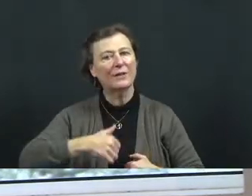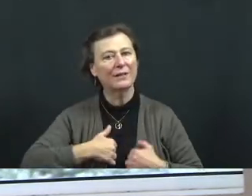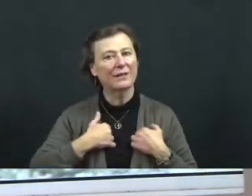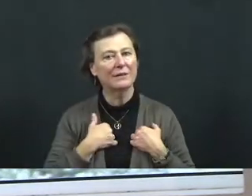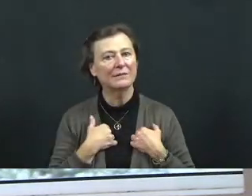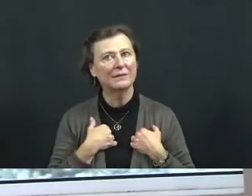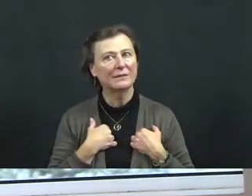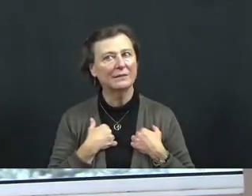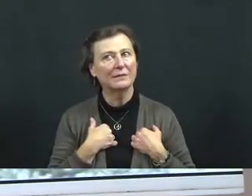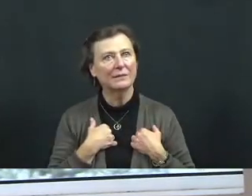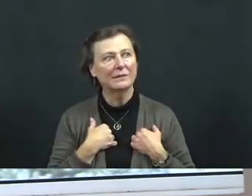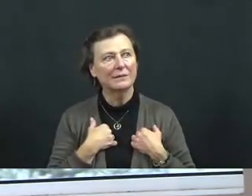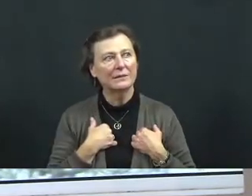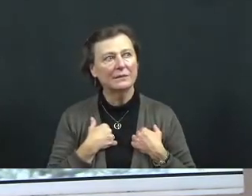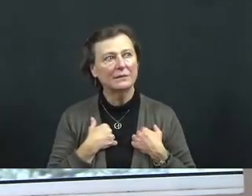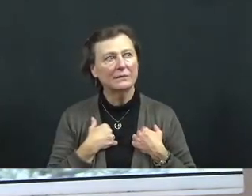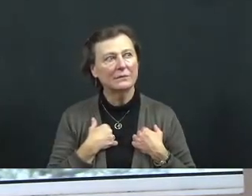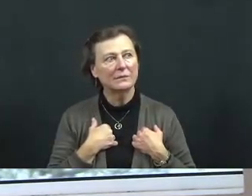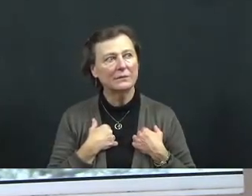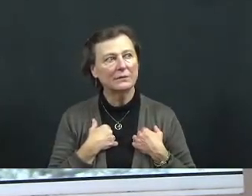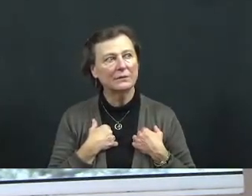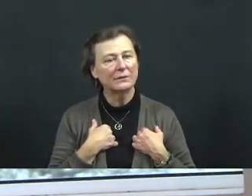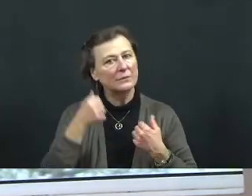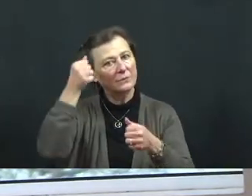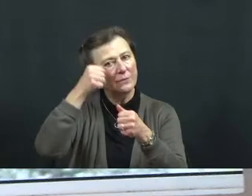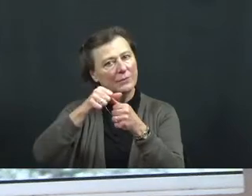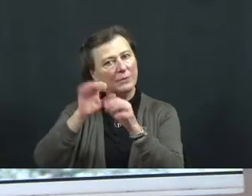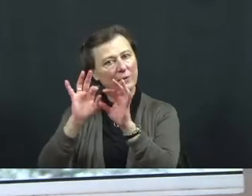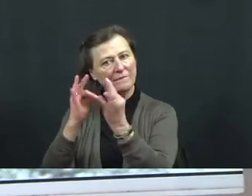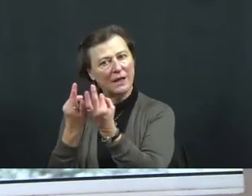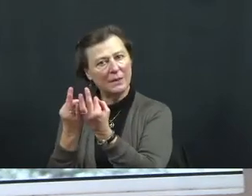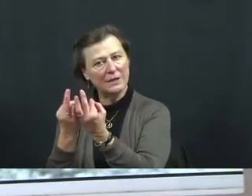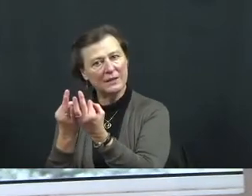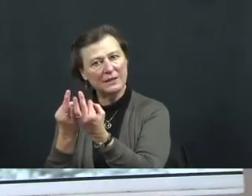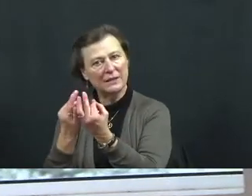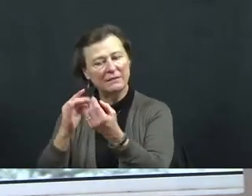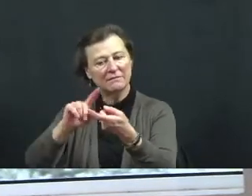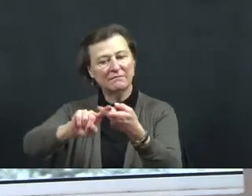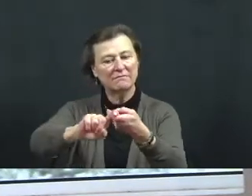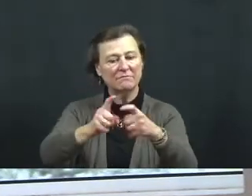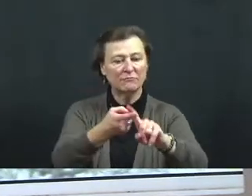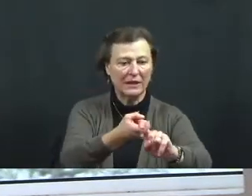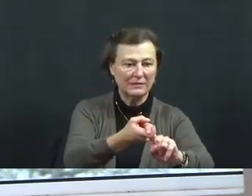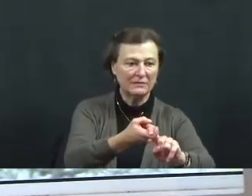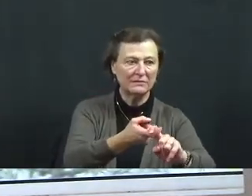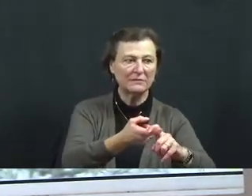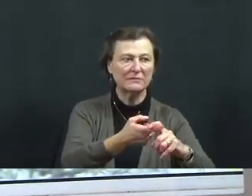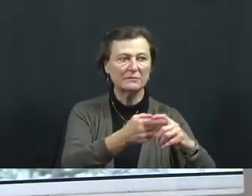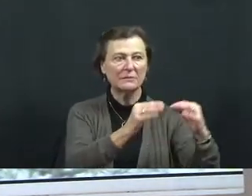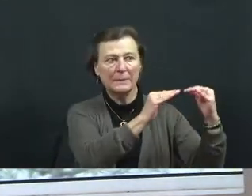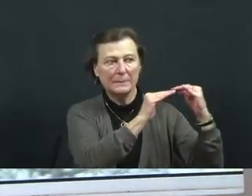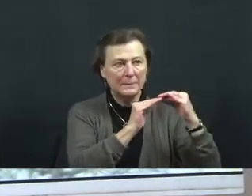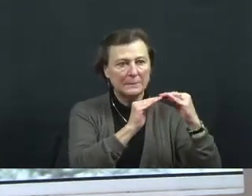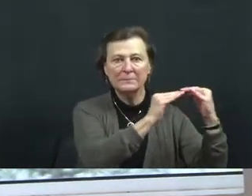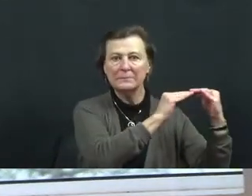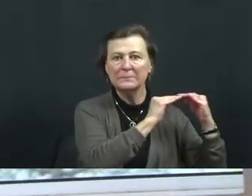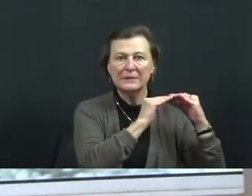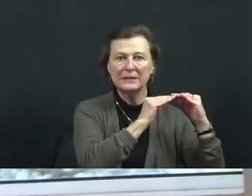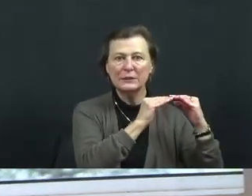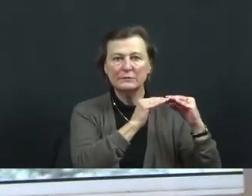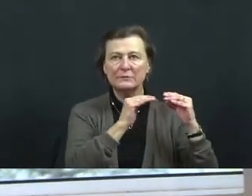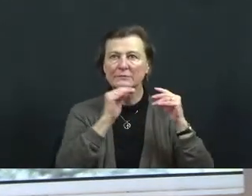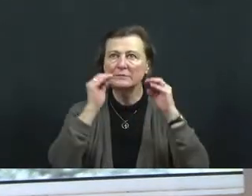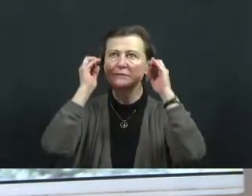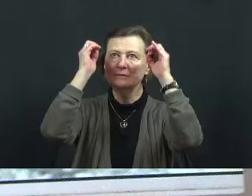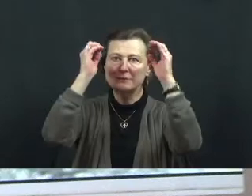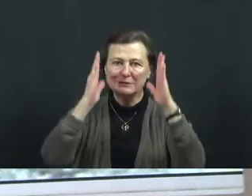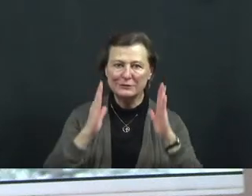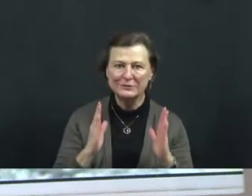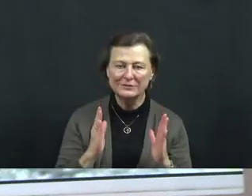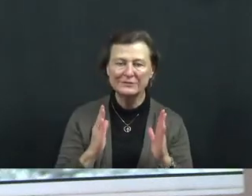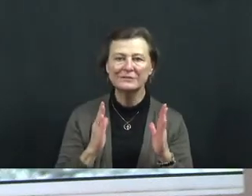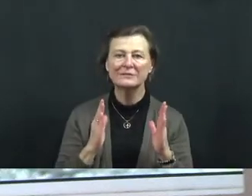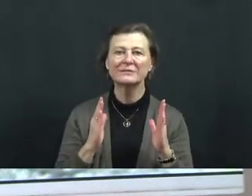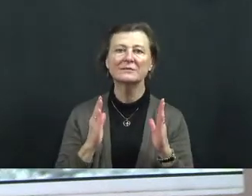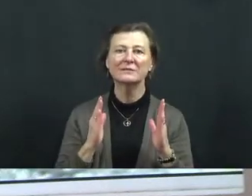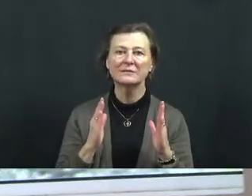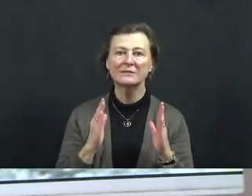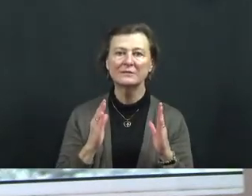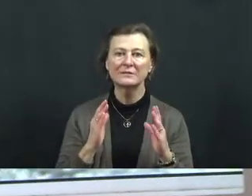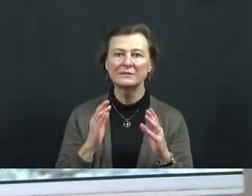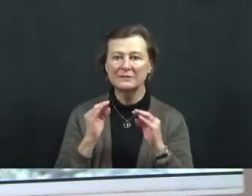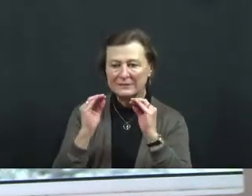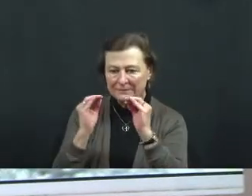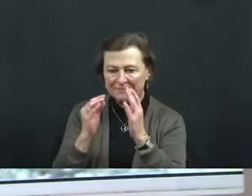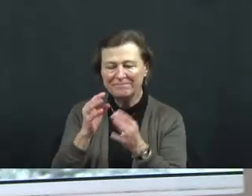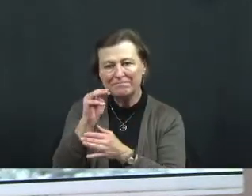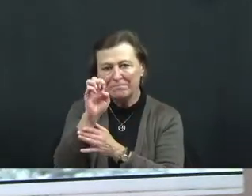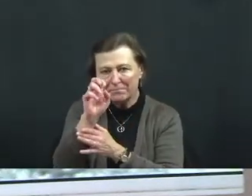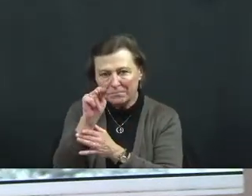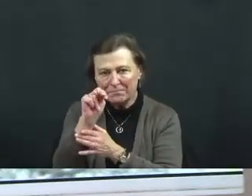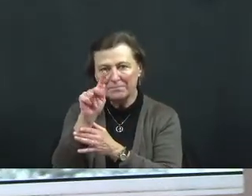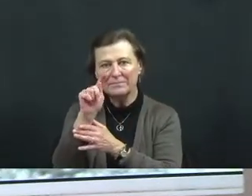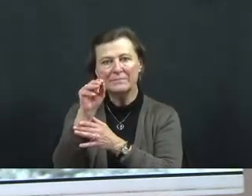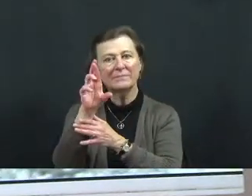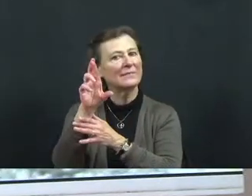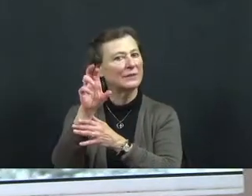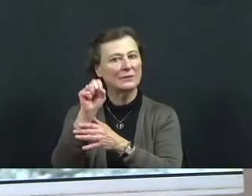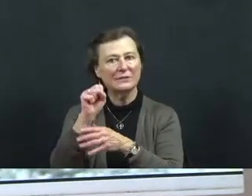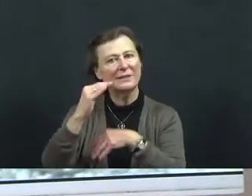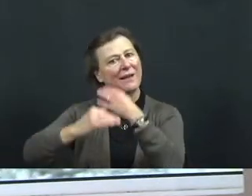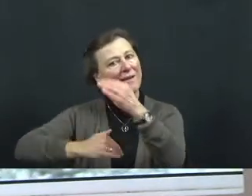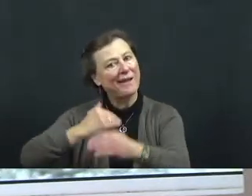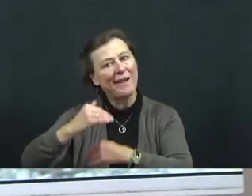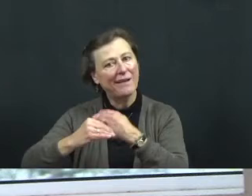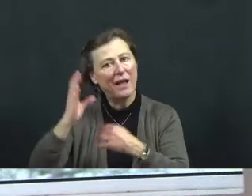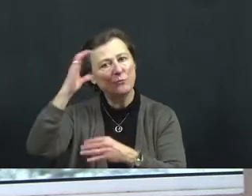Remember the family, the friends, the colleagues, the teachers, the mentors, those kind strangers,